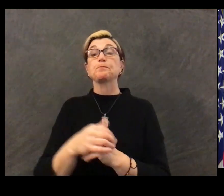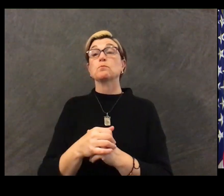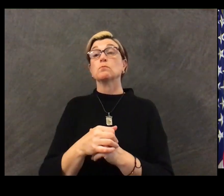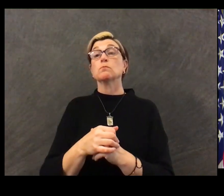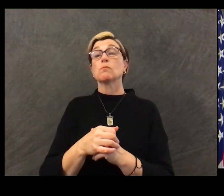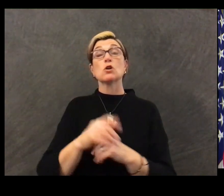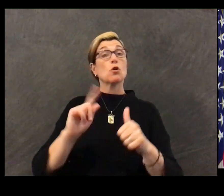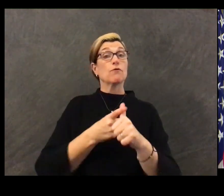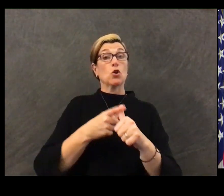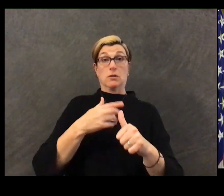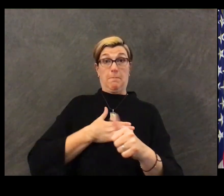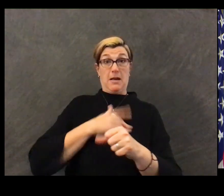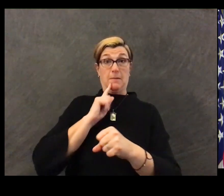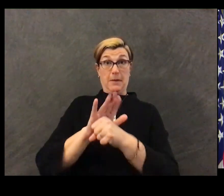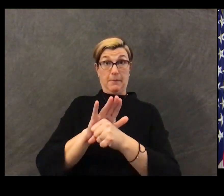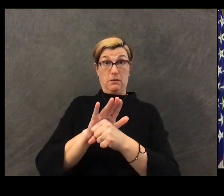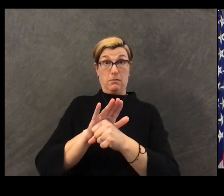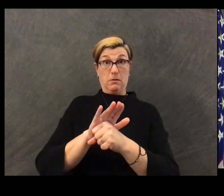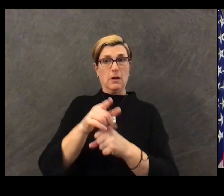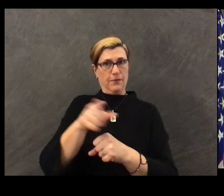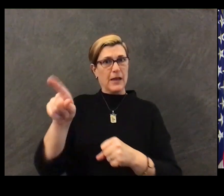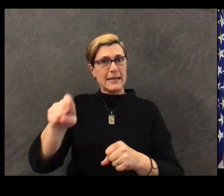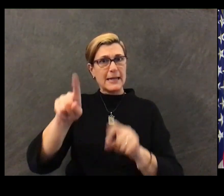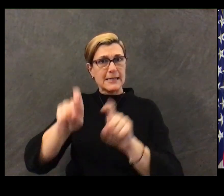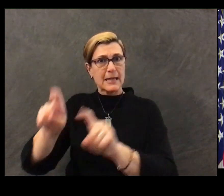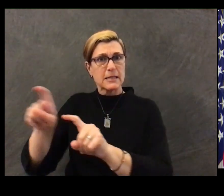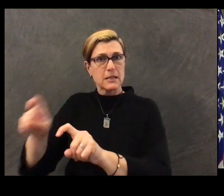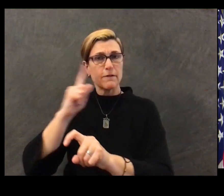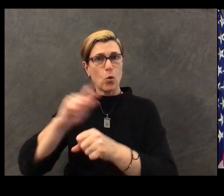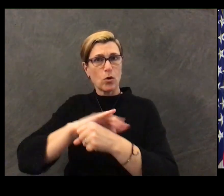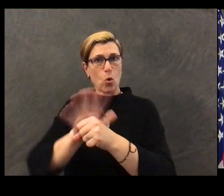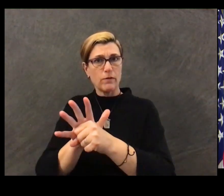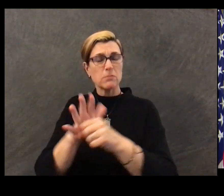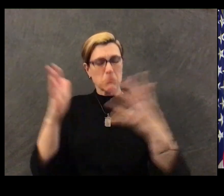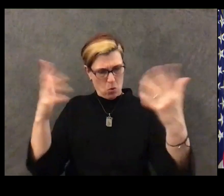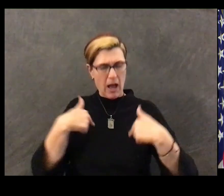the testing that is needed to fight the virus in distressed communities and the